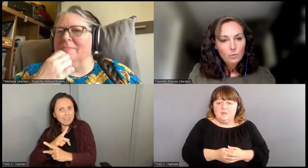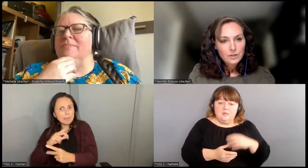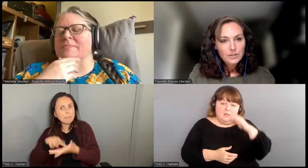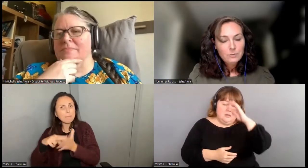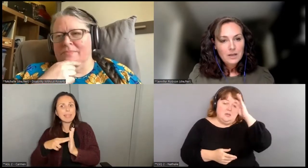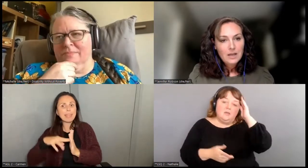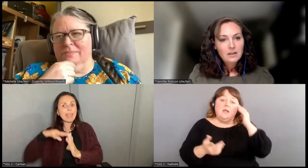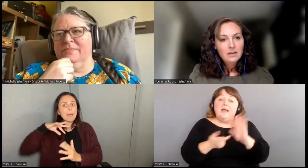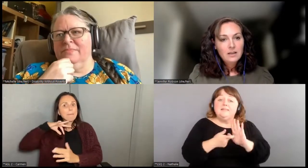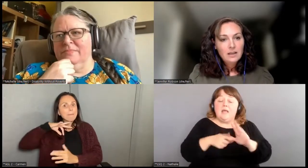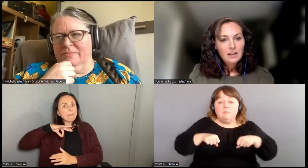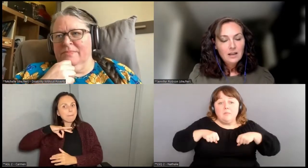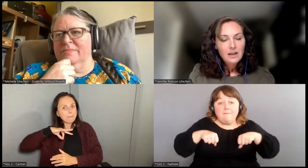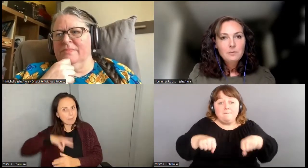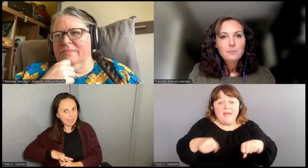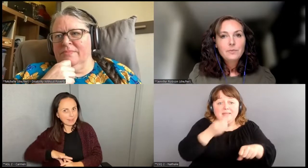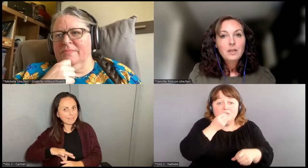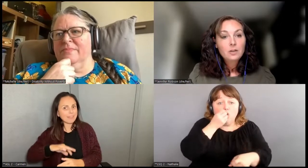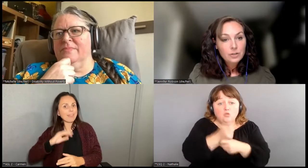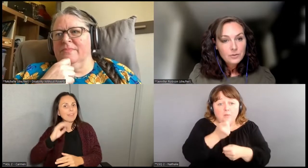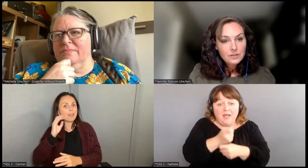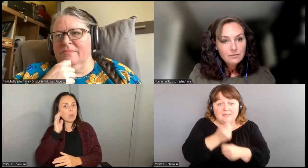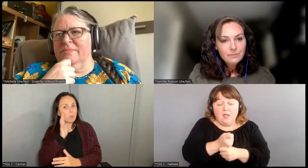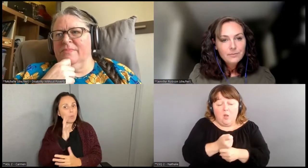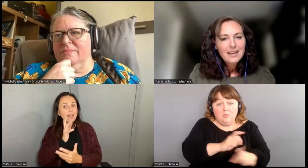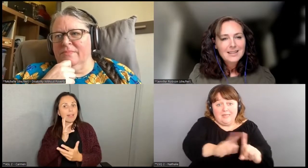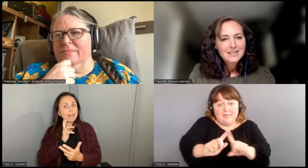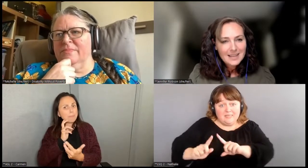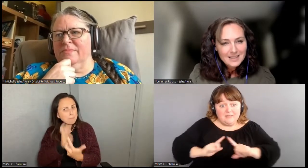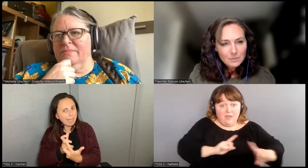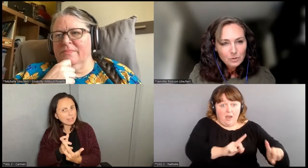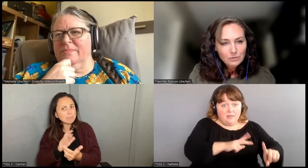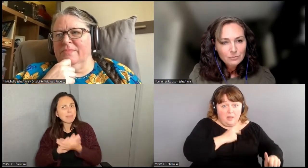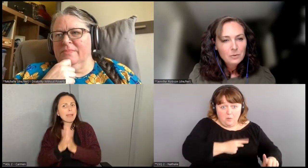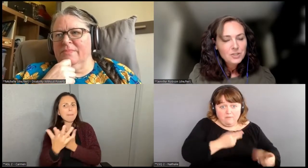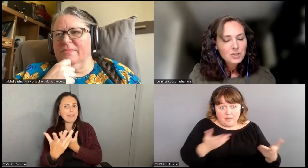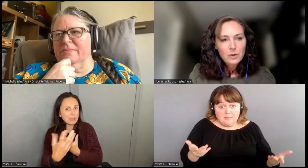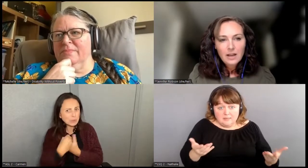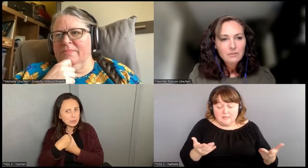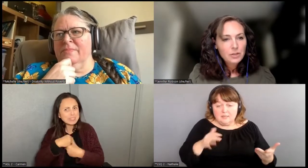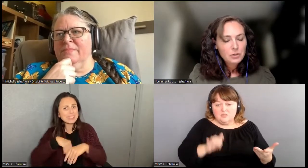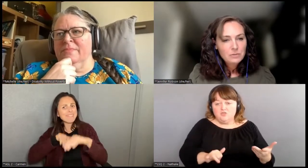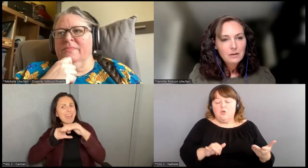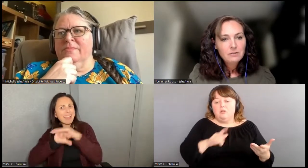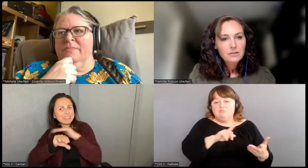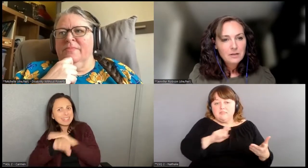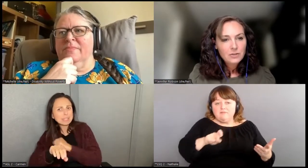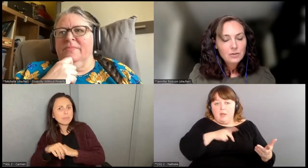WANT TO BE INCLUSIVE, ACCESSIBLE, RIGHT, WE DON'T WANT TO HAVE A HUGE AMOUNT OF ADMINISTRATIVE